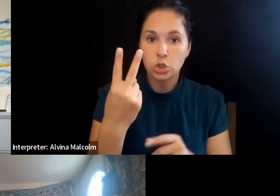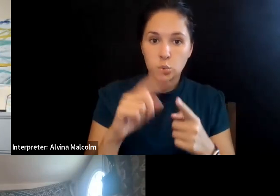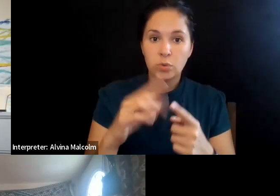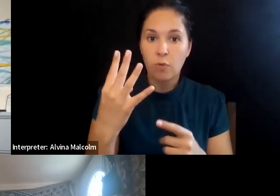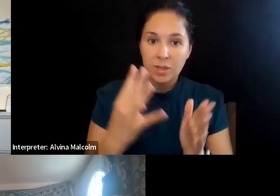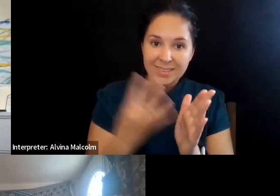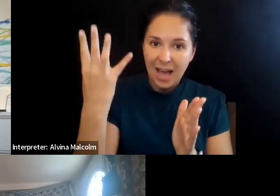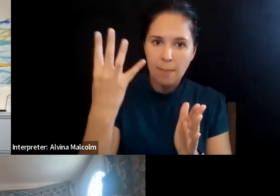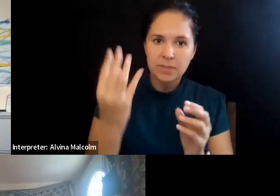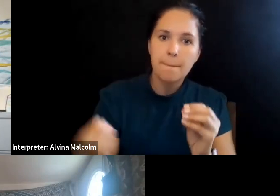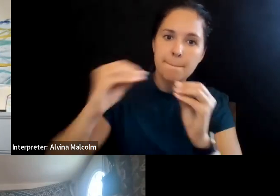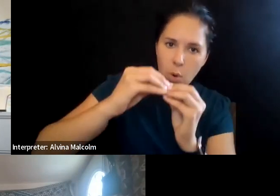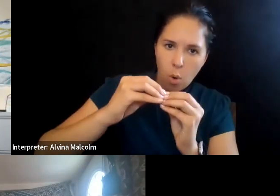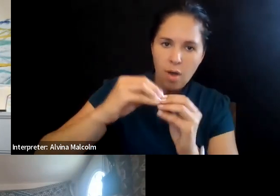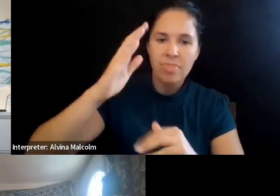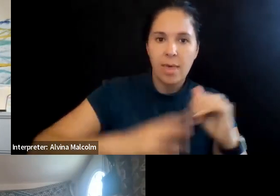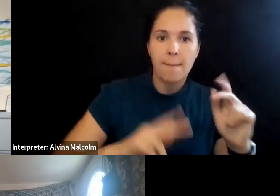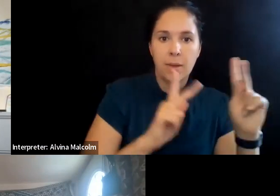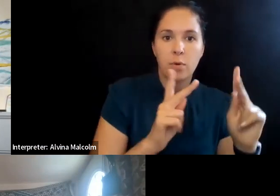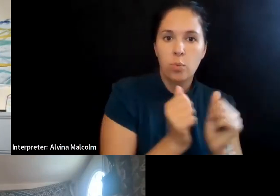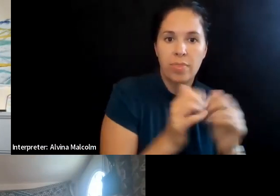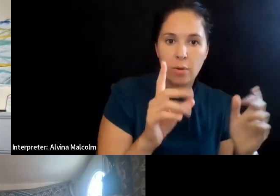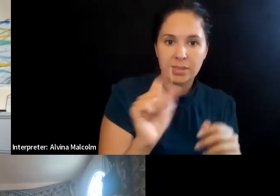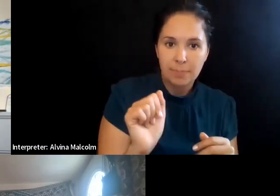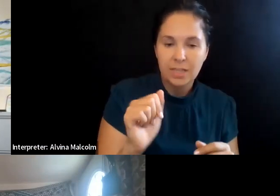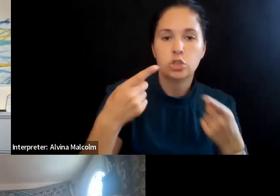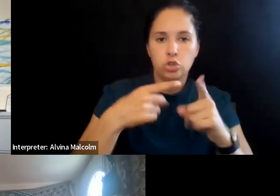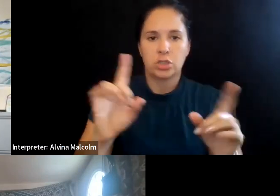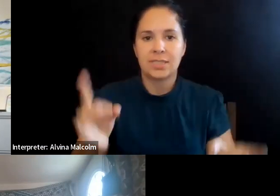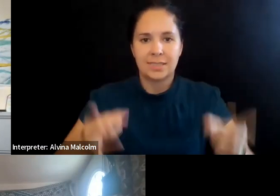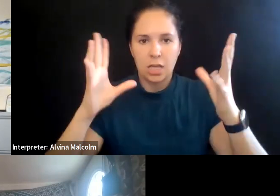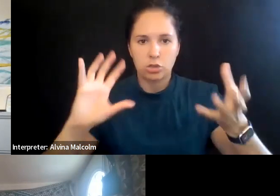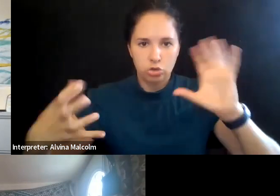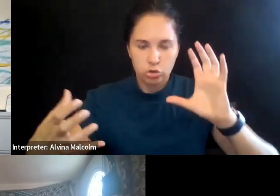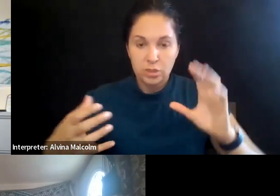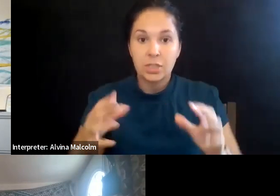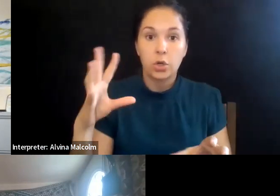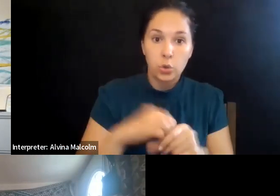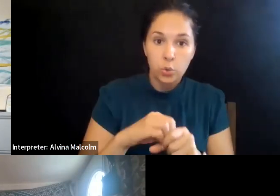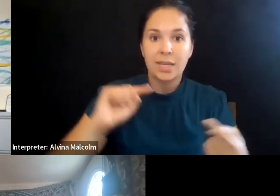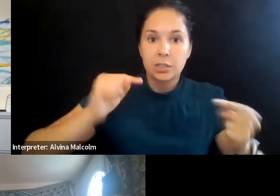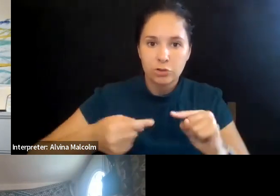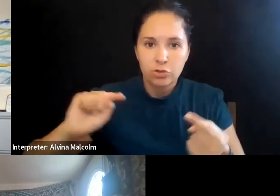website. Take with you, again -- people with disabilities die two to